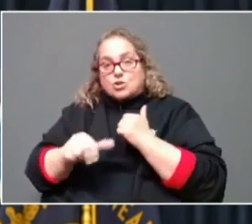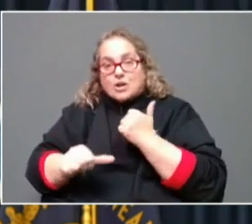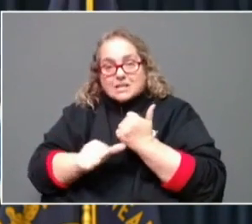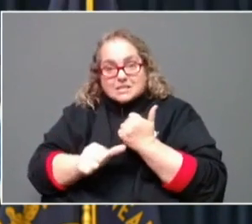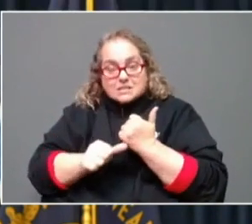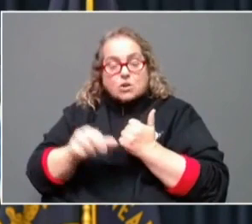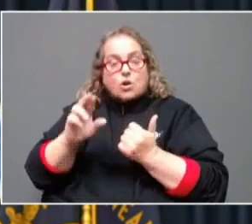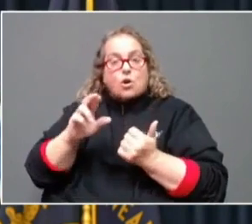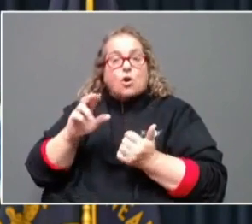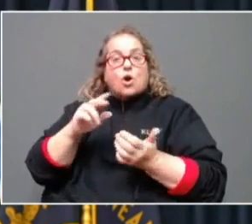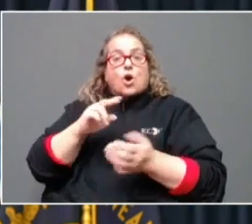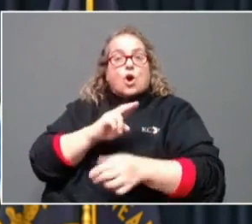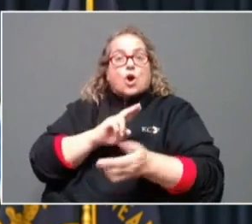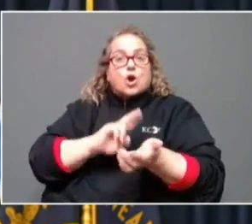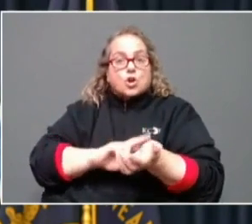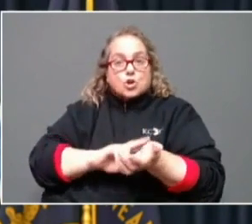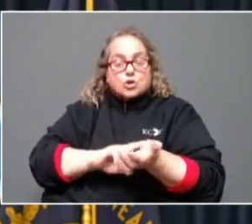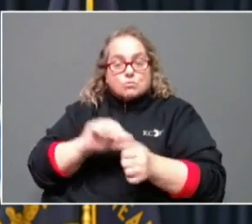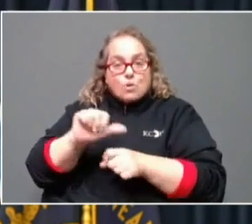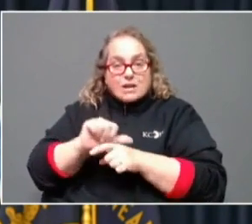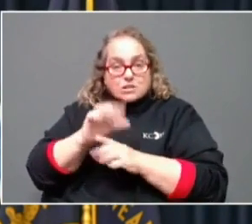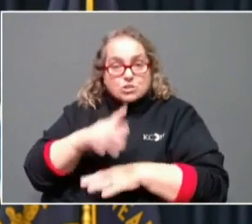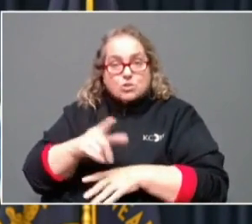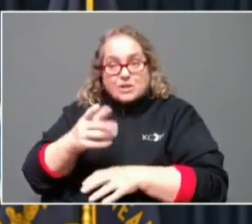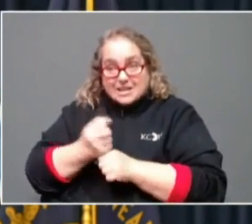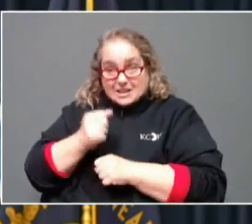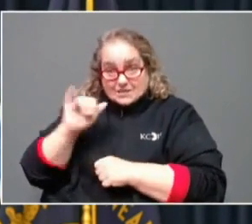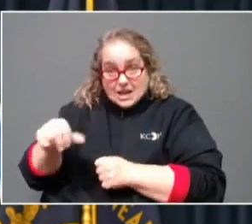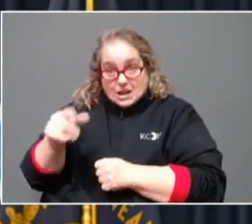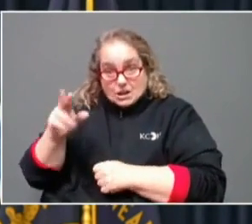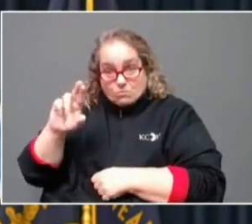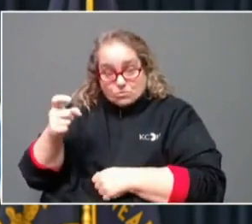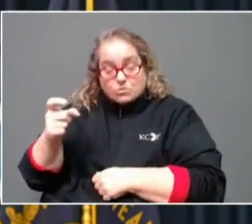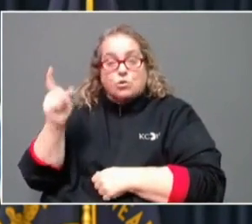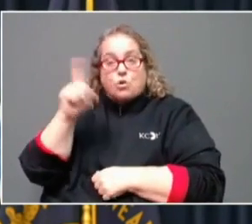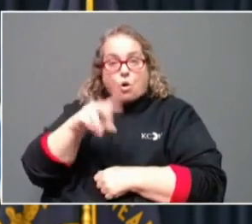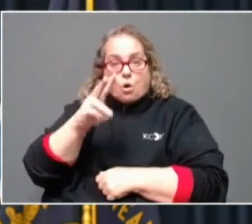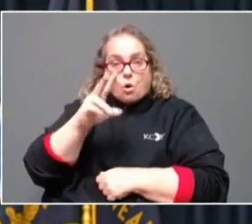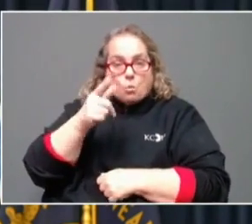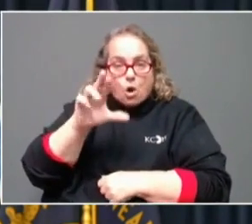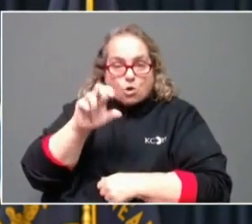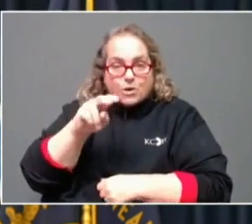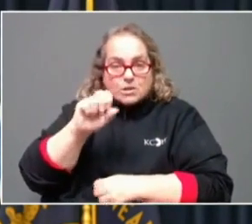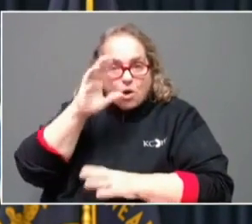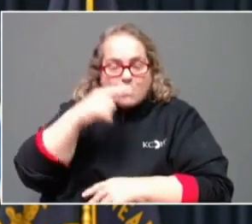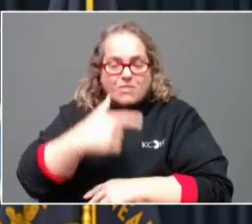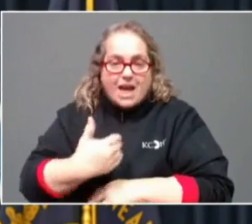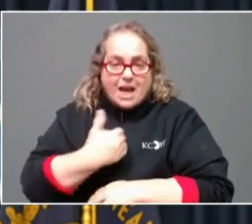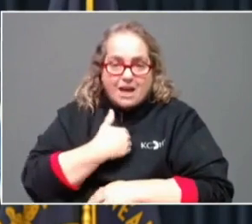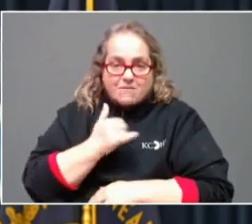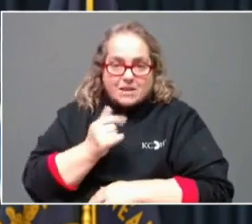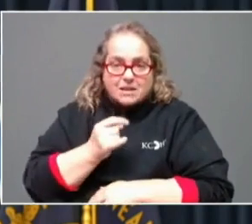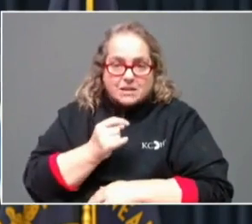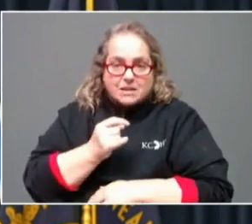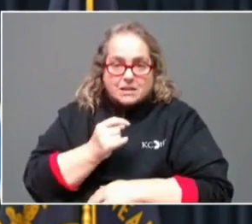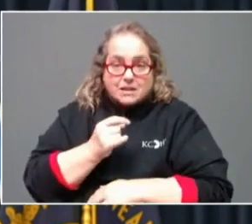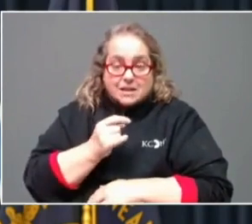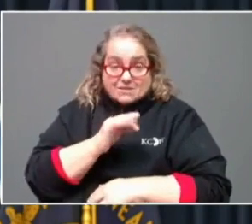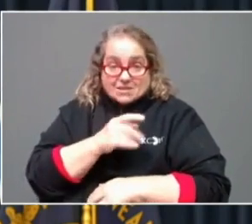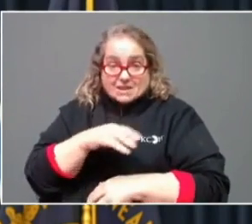then you can go to a Walgreens and hopefully they'll have this um, they'll probably, if they find the demand is increasing order more to those stores